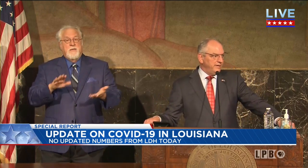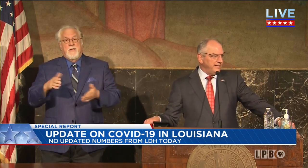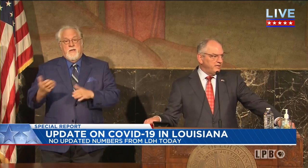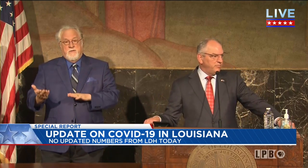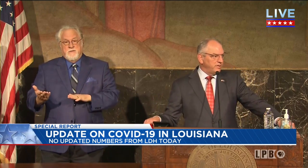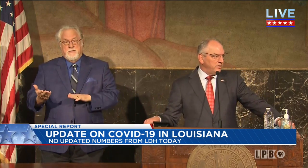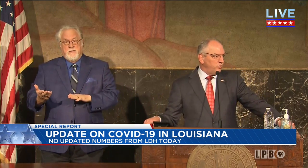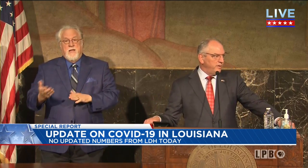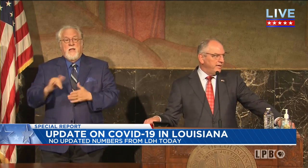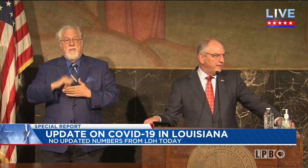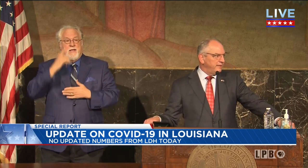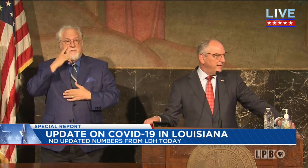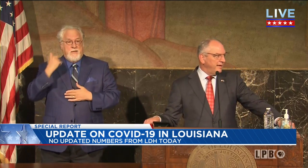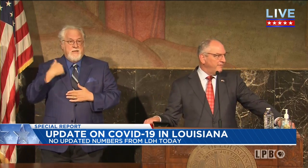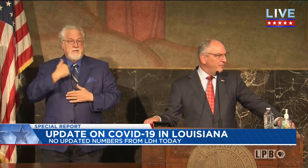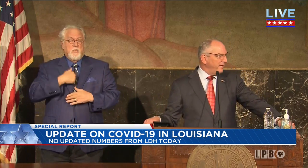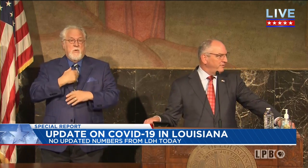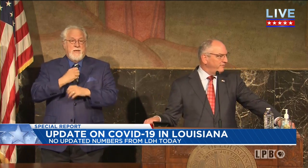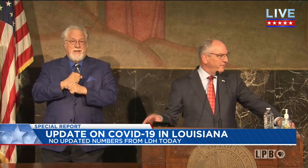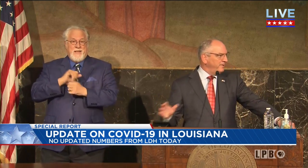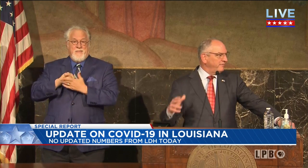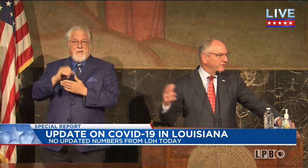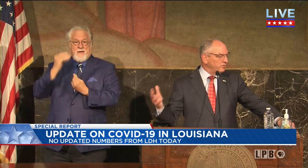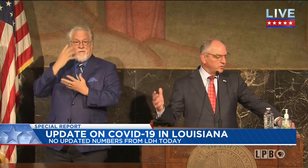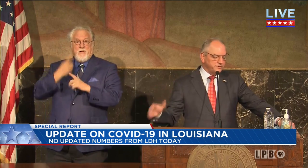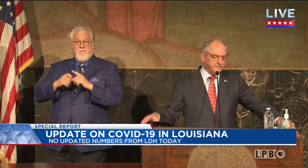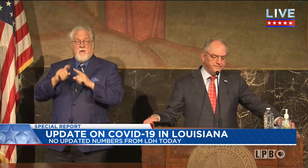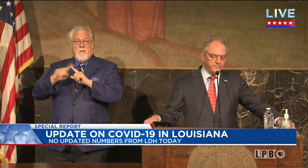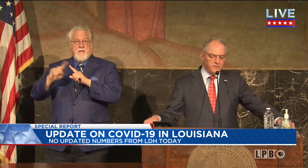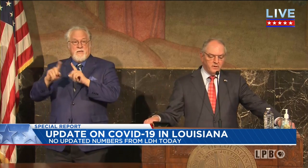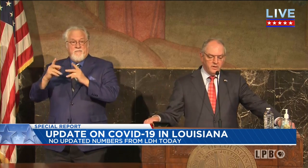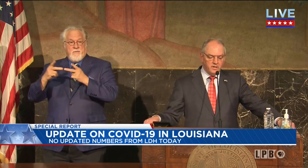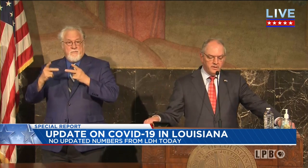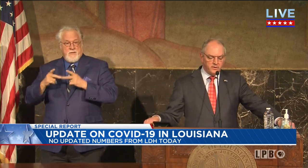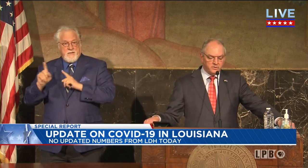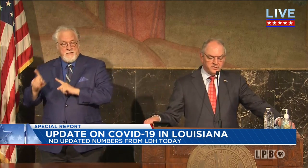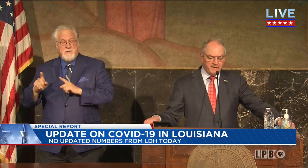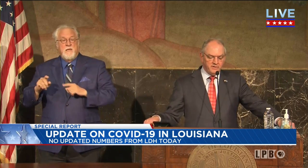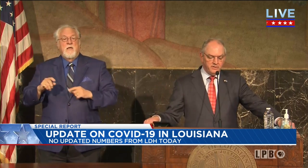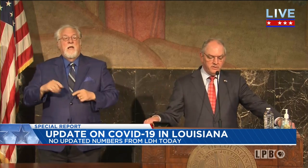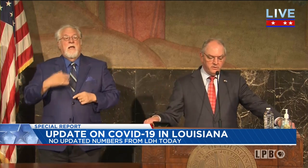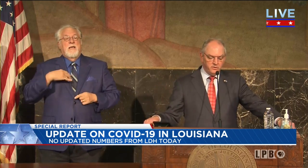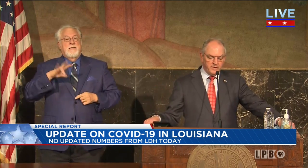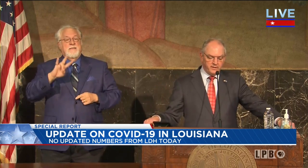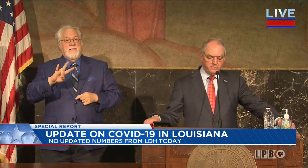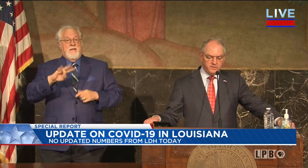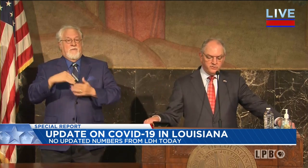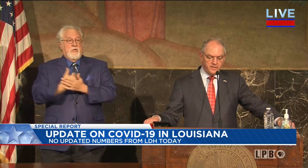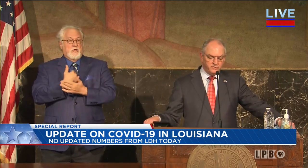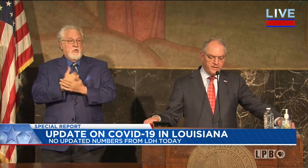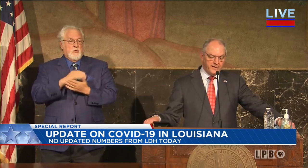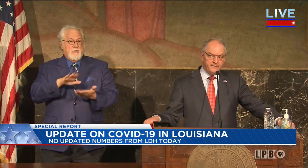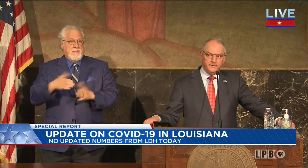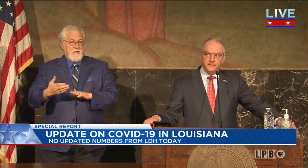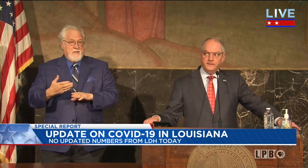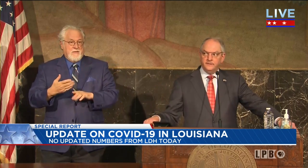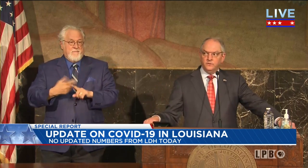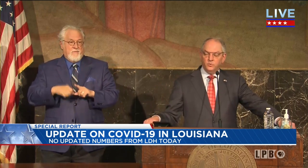AGAIN WE -- AVAILABLE TOMORROW. THE ONE NUMBER THAT I CAN GIVE YOU TODAY IS ON DEATHS AND THAT'S BECAUSE WE GET THAT